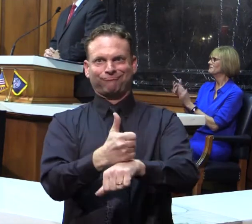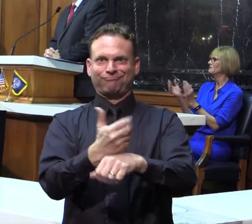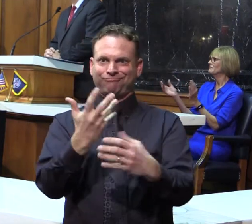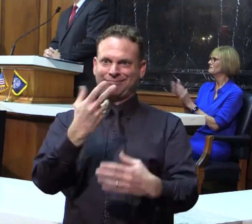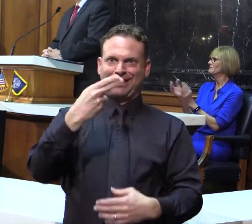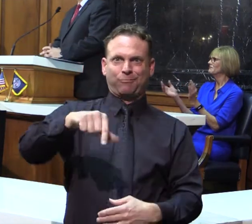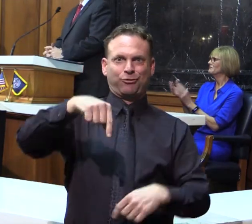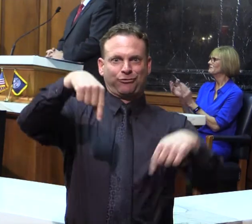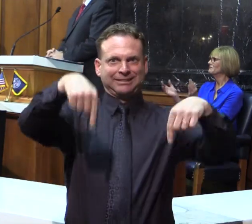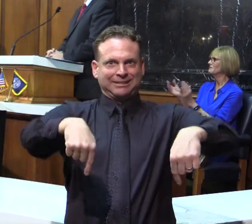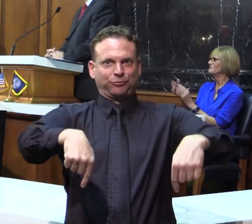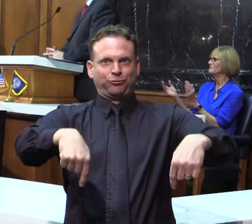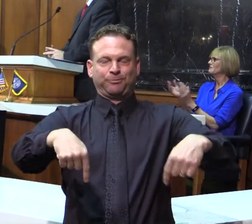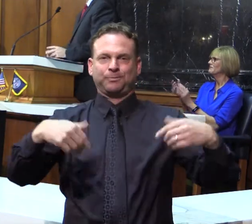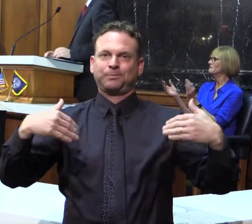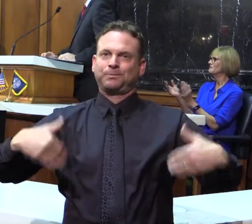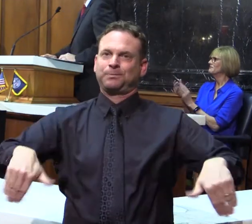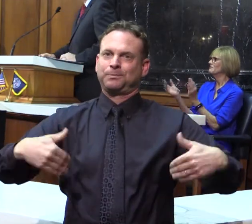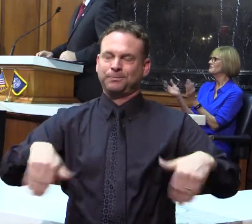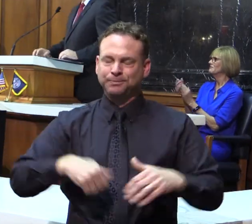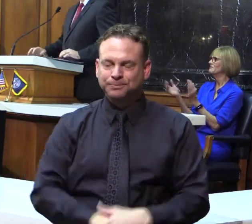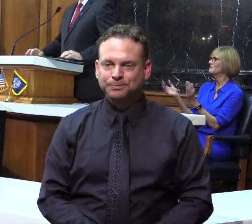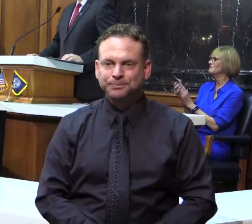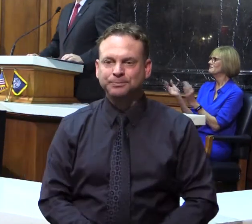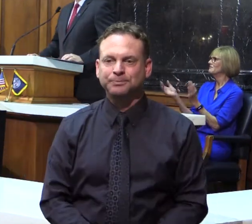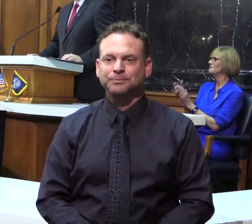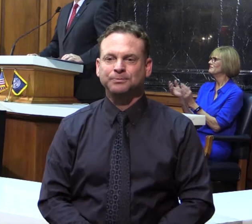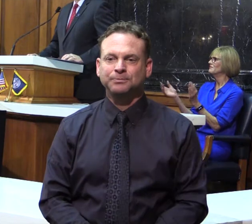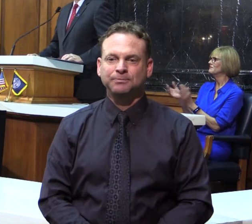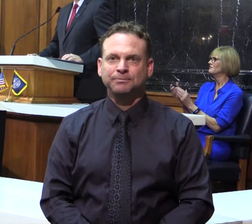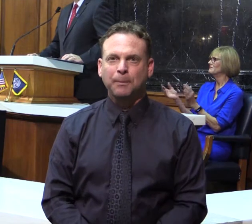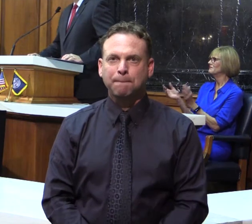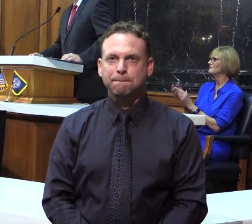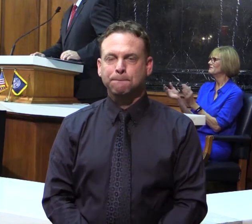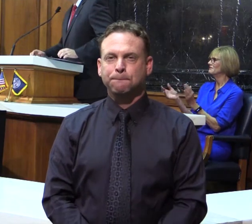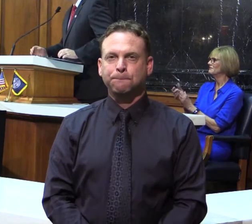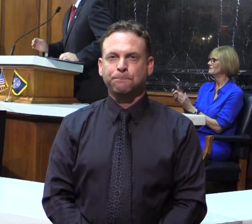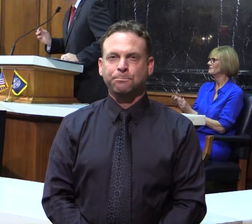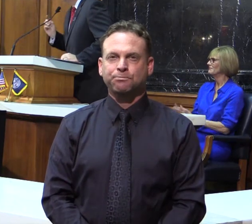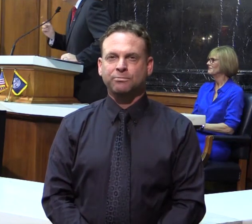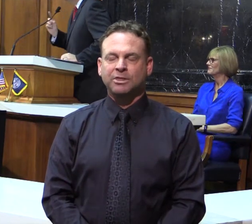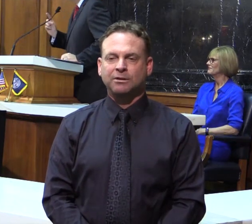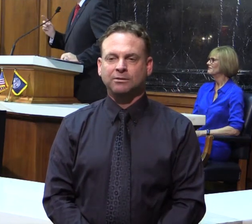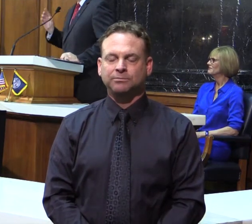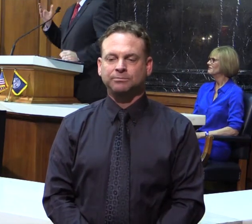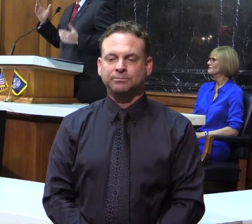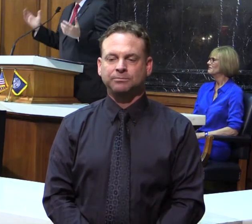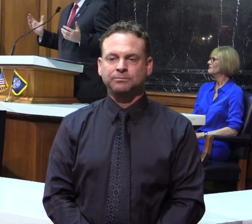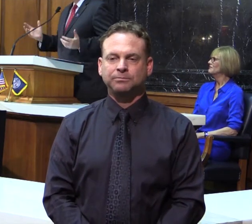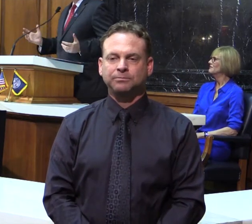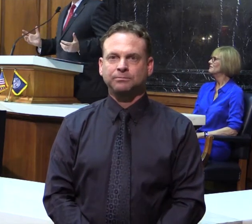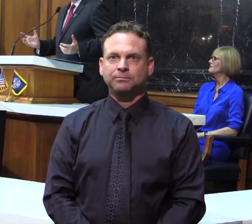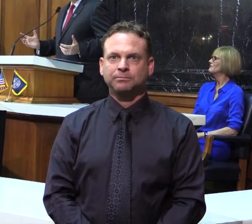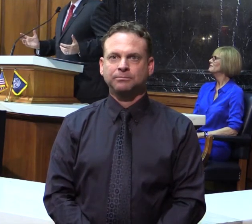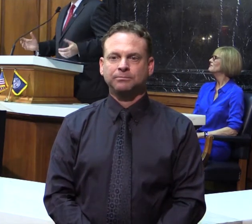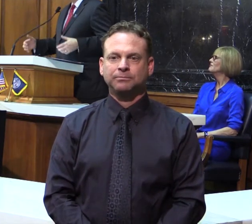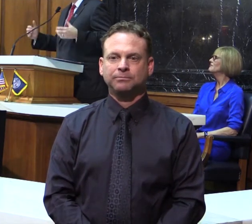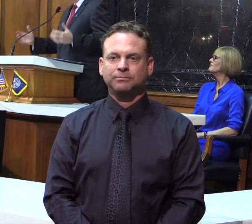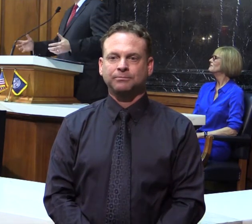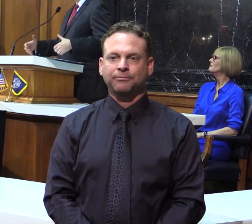Infosys is just one of many examples...